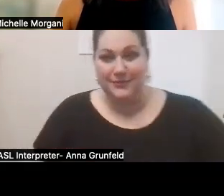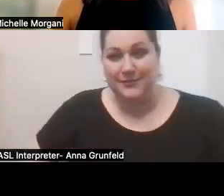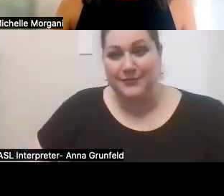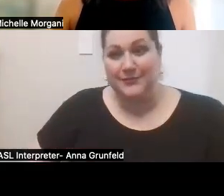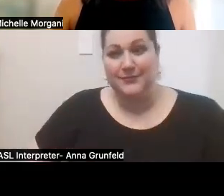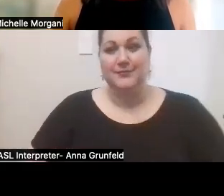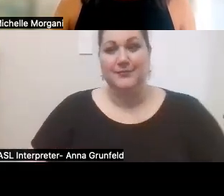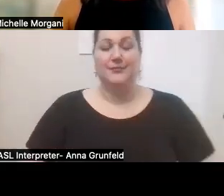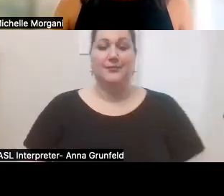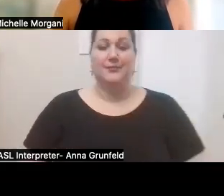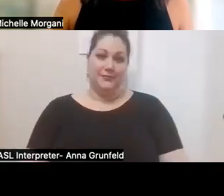Hi again everyone.